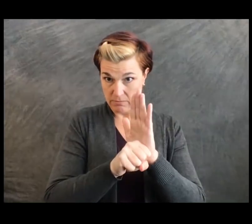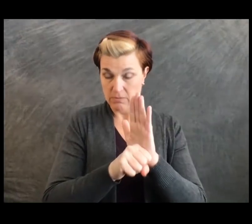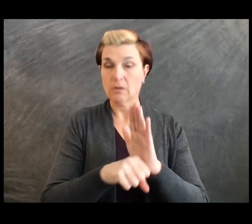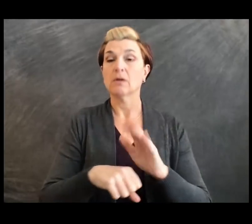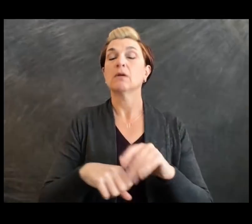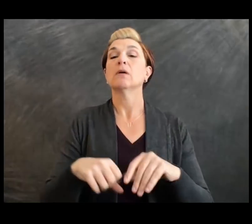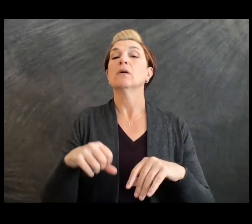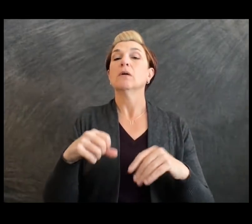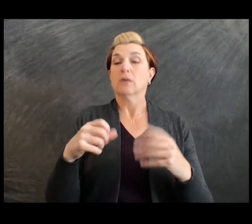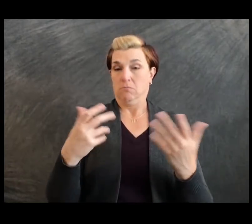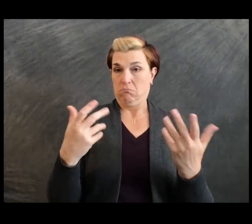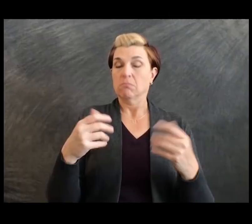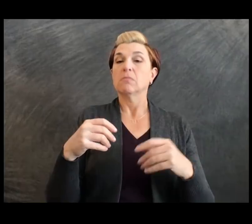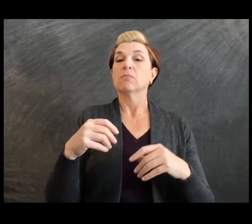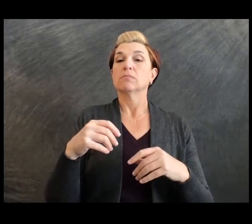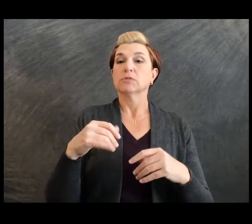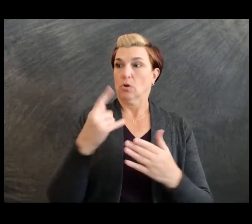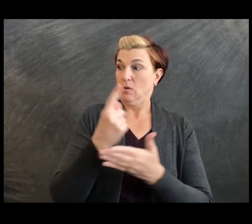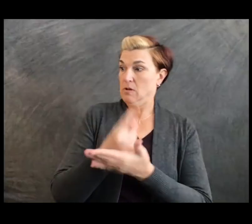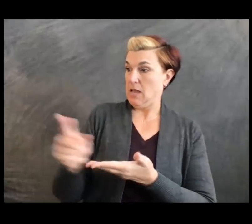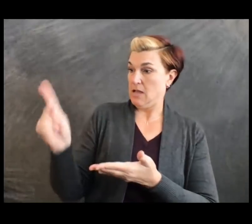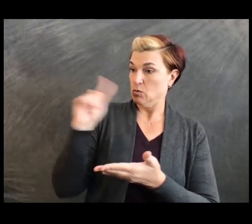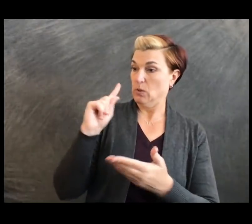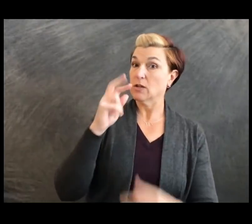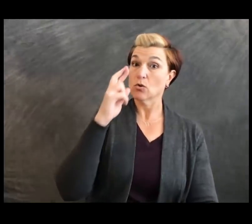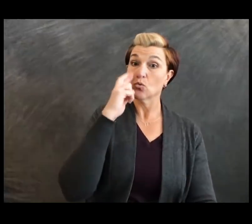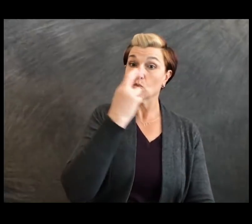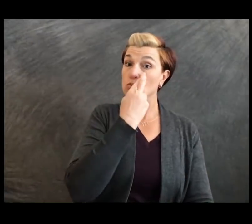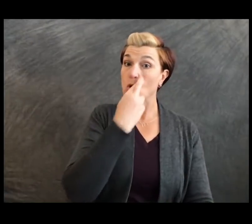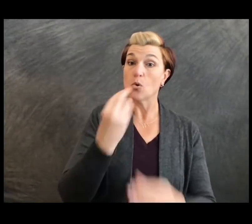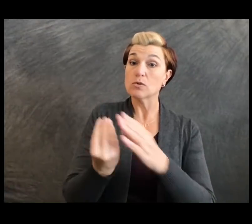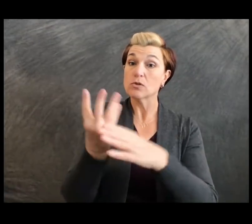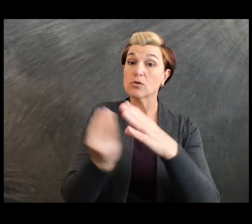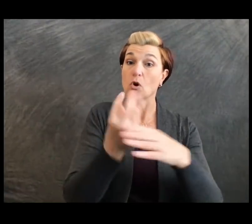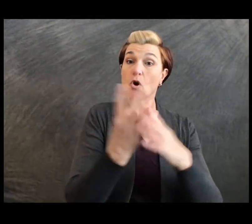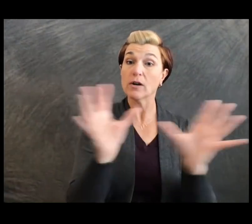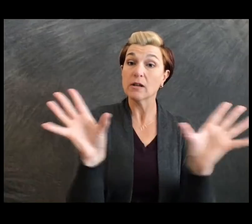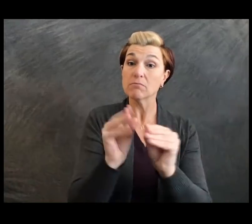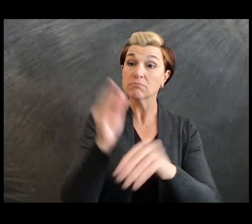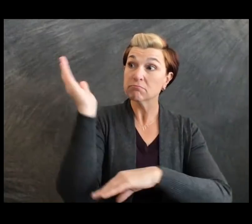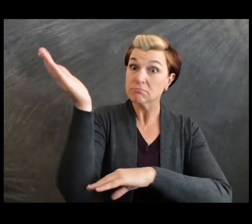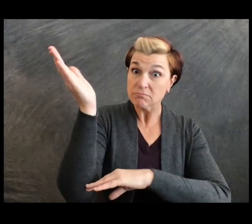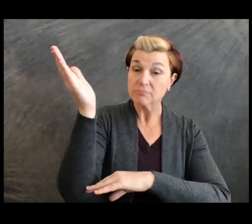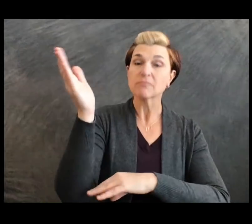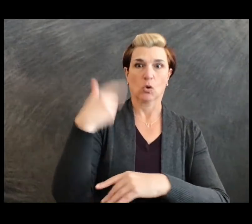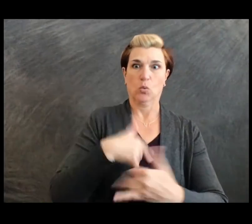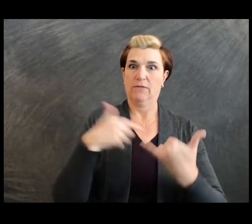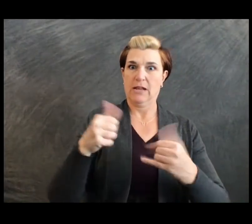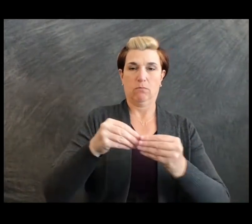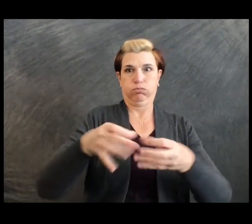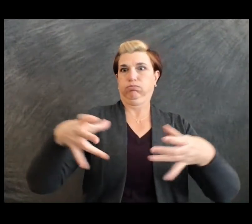the Rose Garden just a week ago so currently 91 public health laboratories